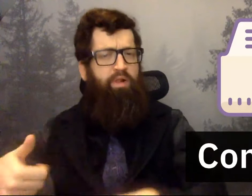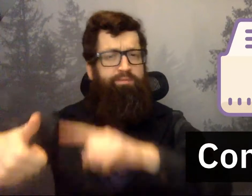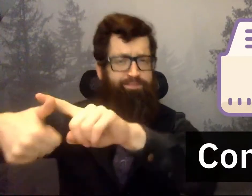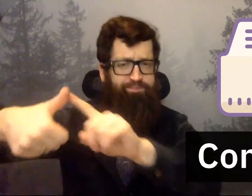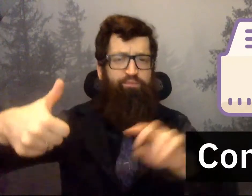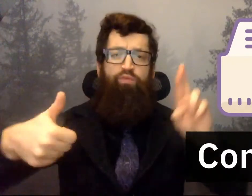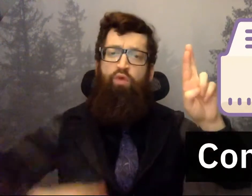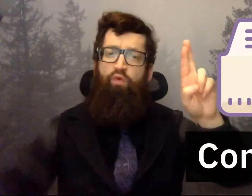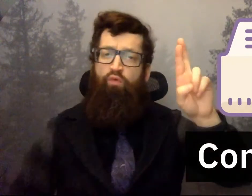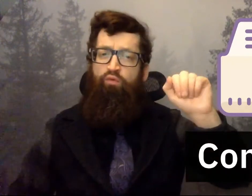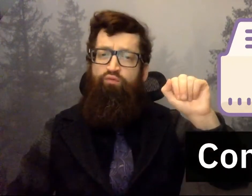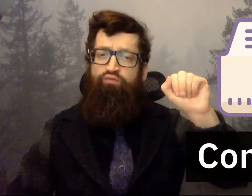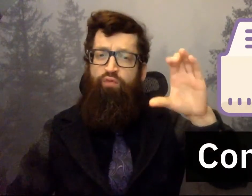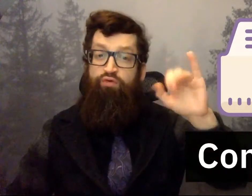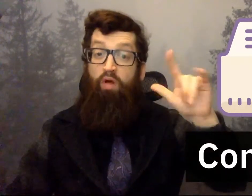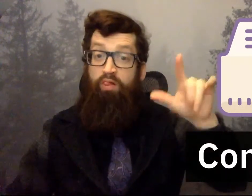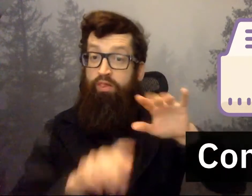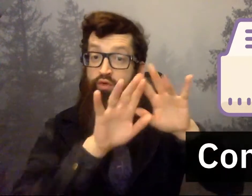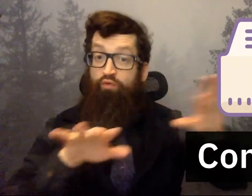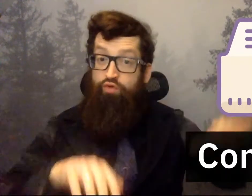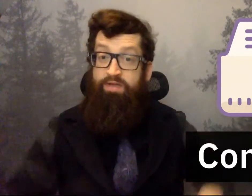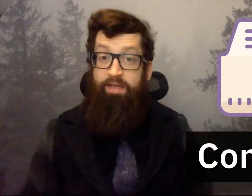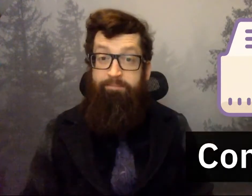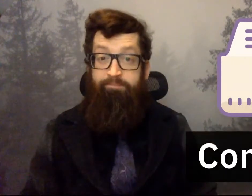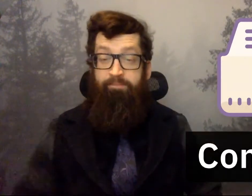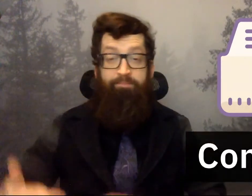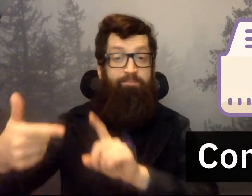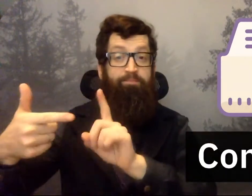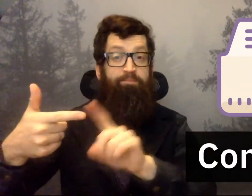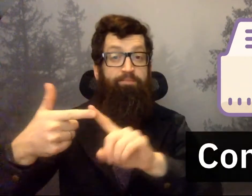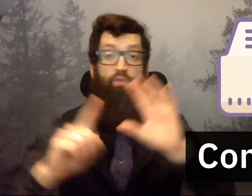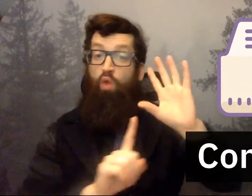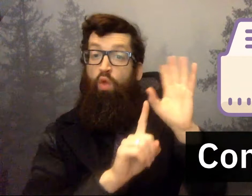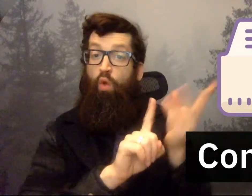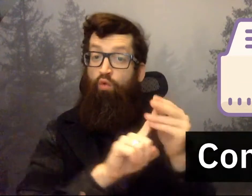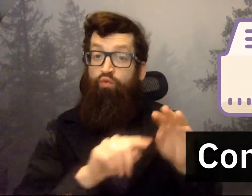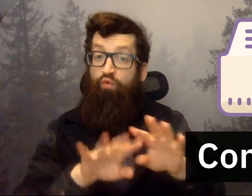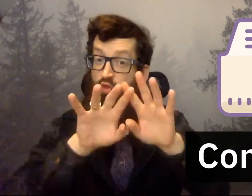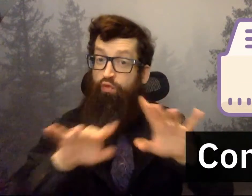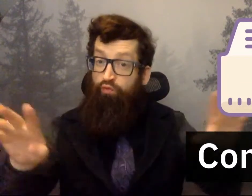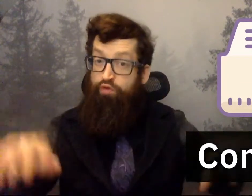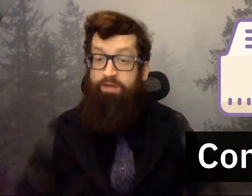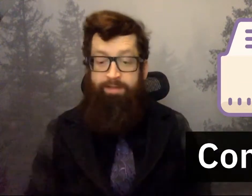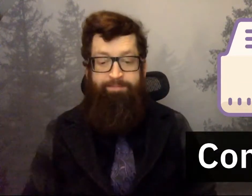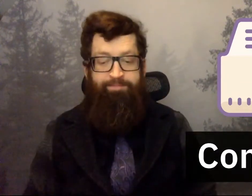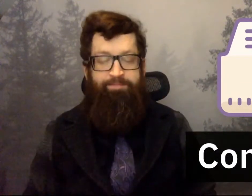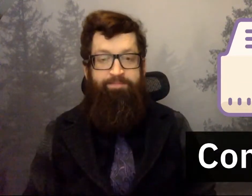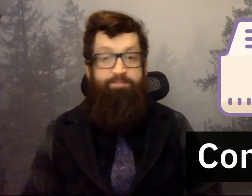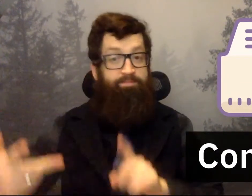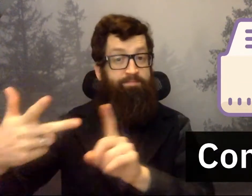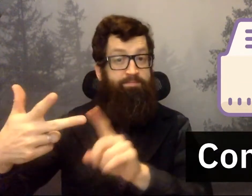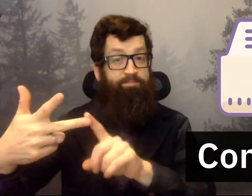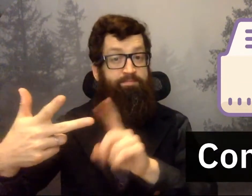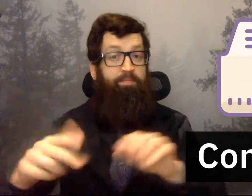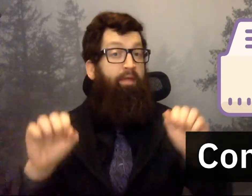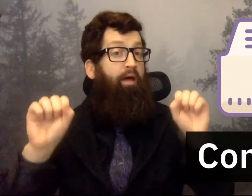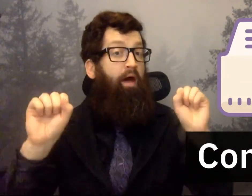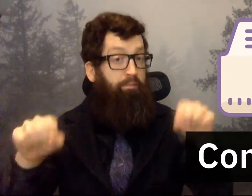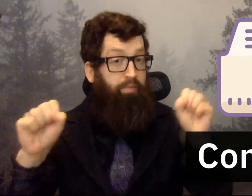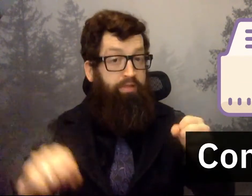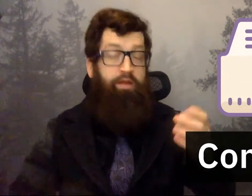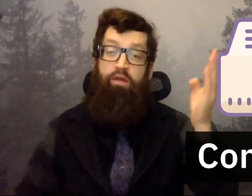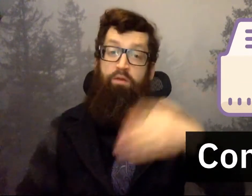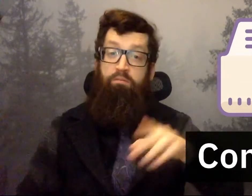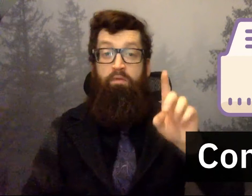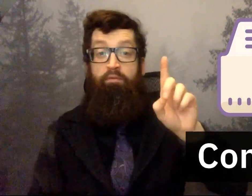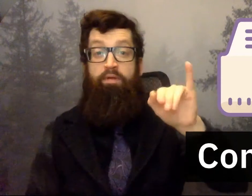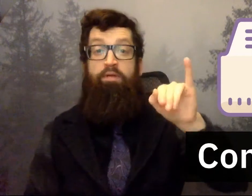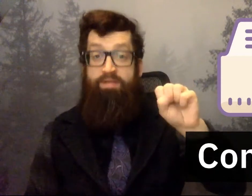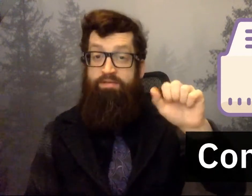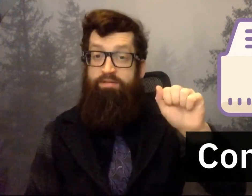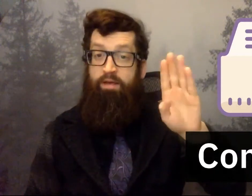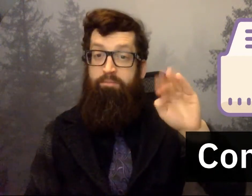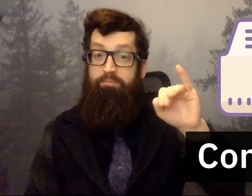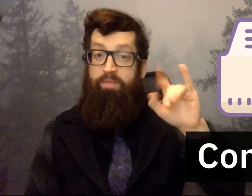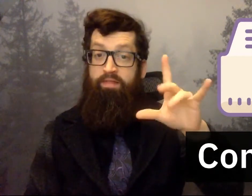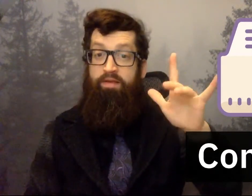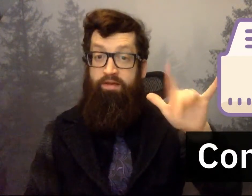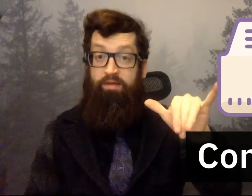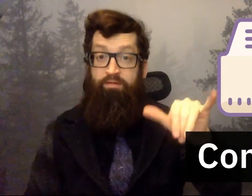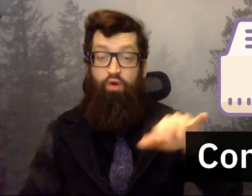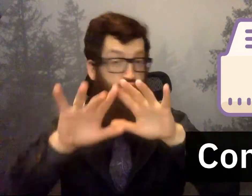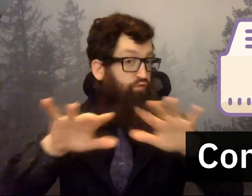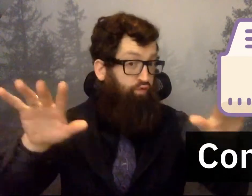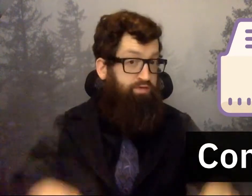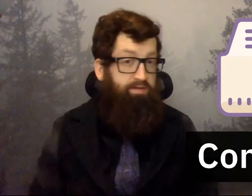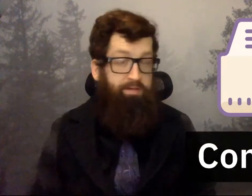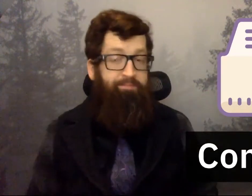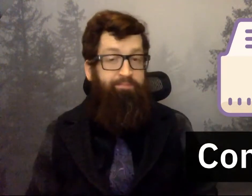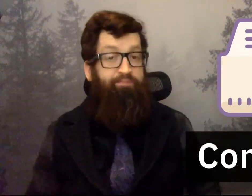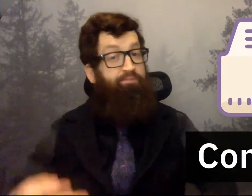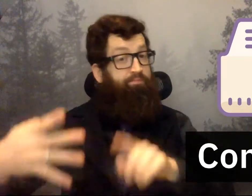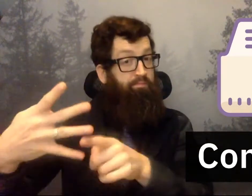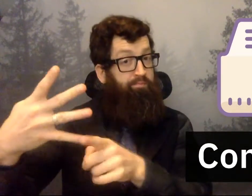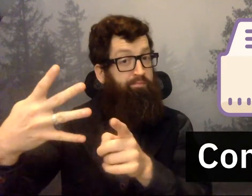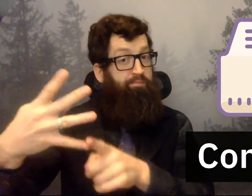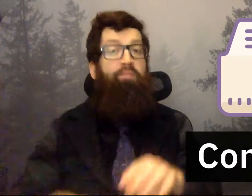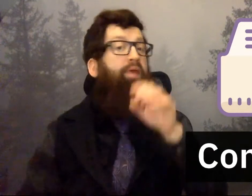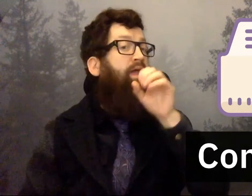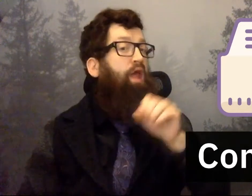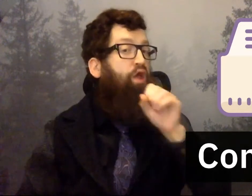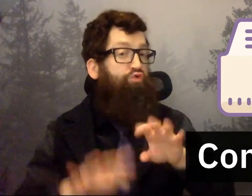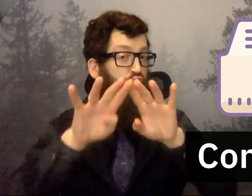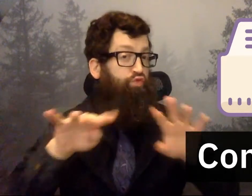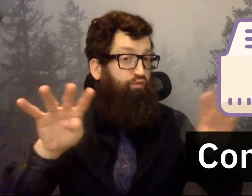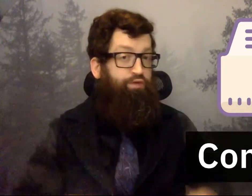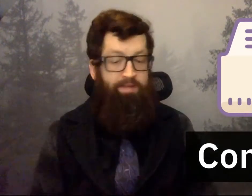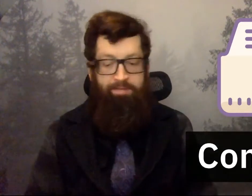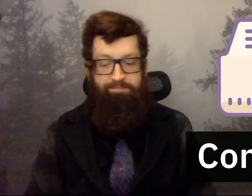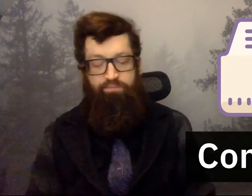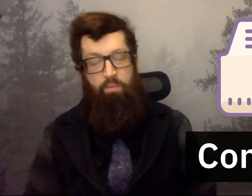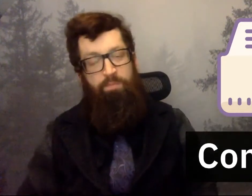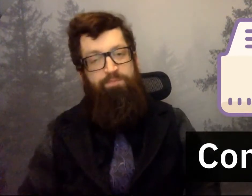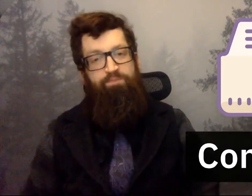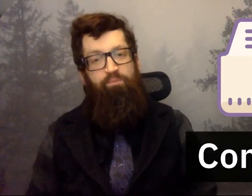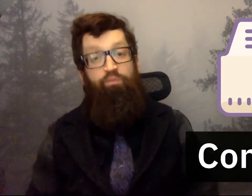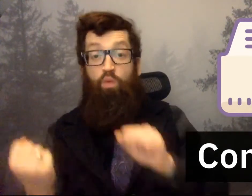Representations of racial diversity, cultural diversity, ability and disability diversity, as well as age diversity.